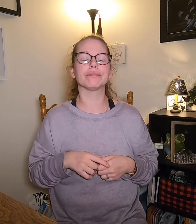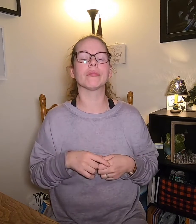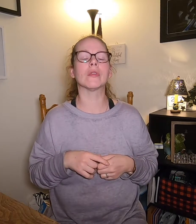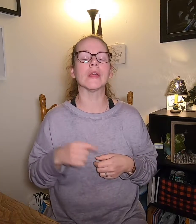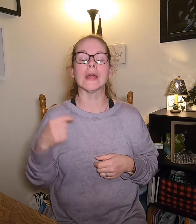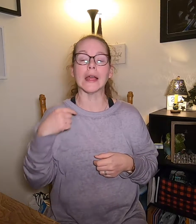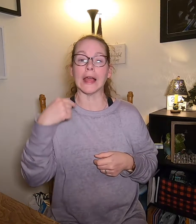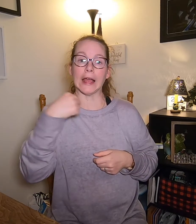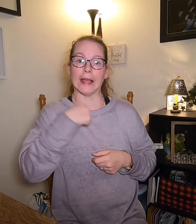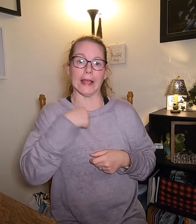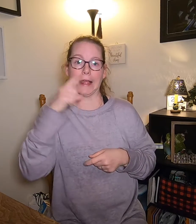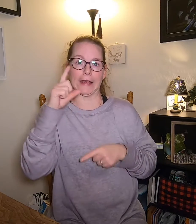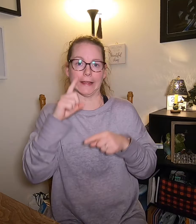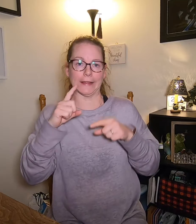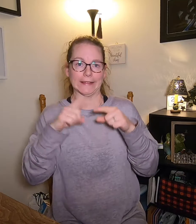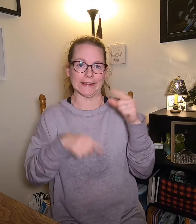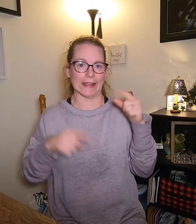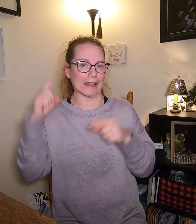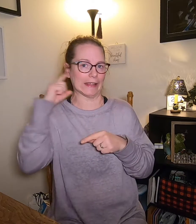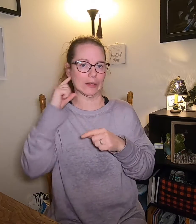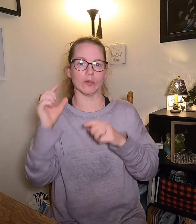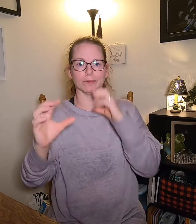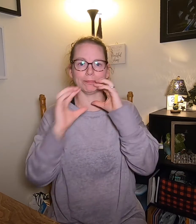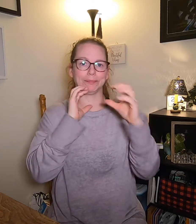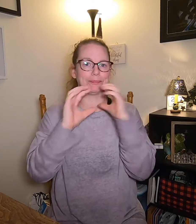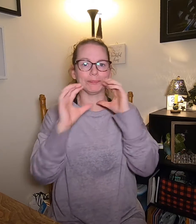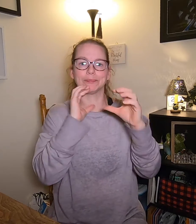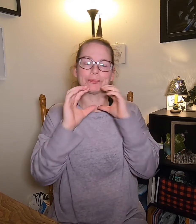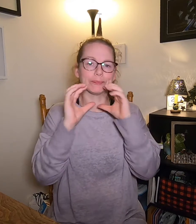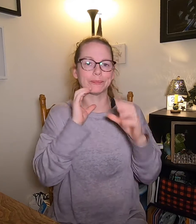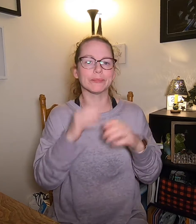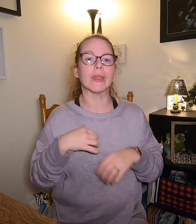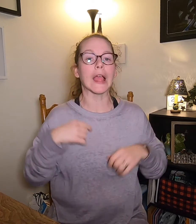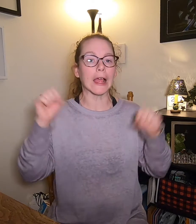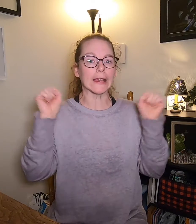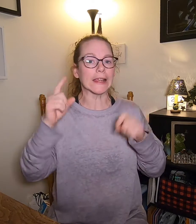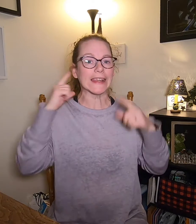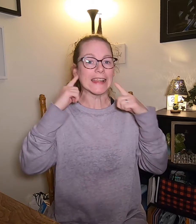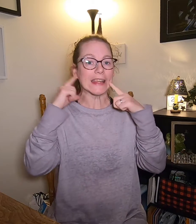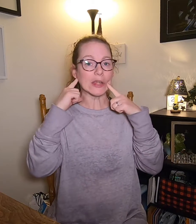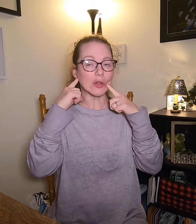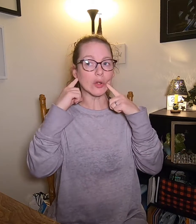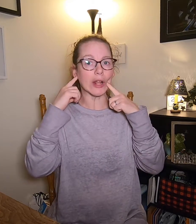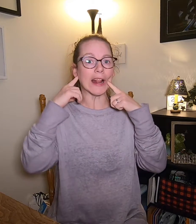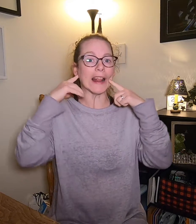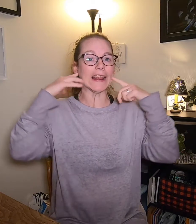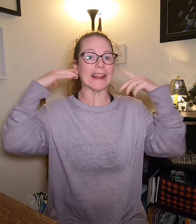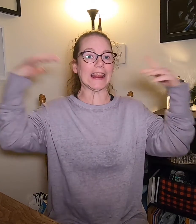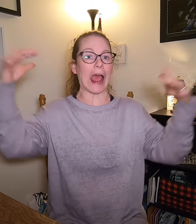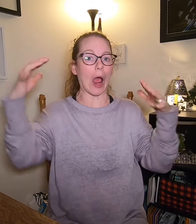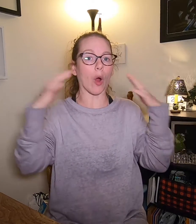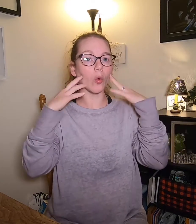I can't hear people talking I can hear loud noises